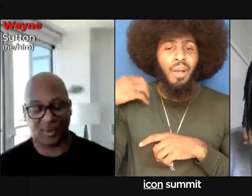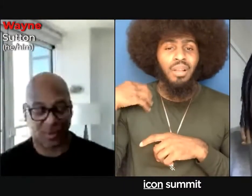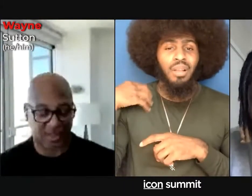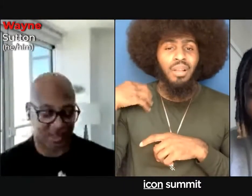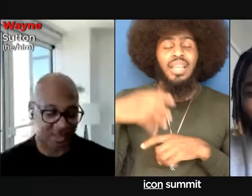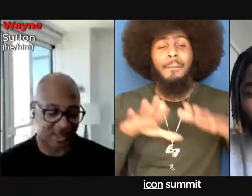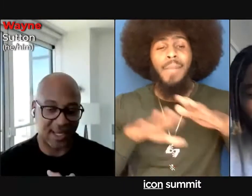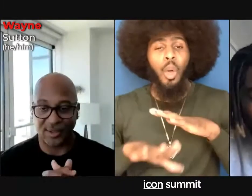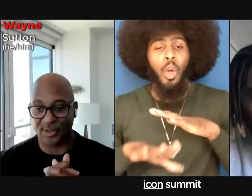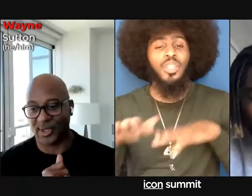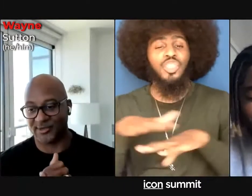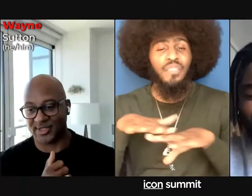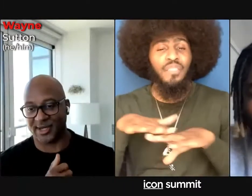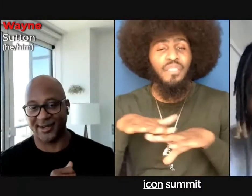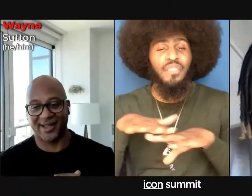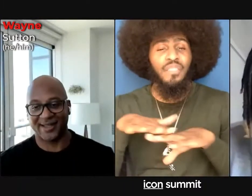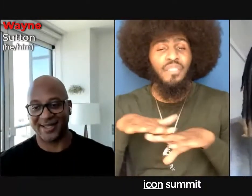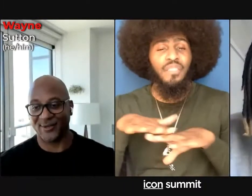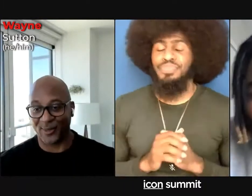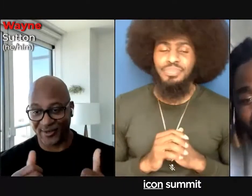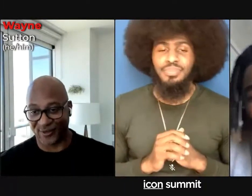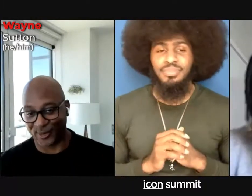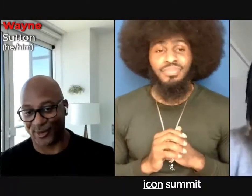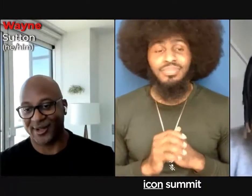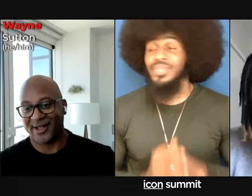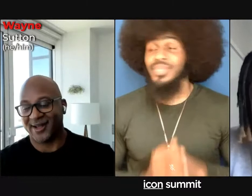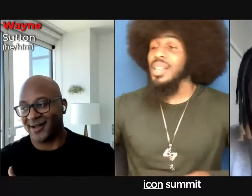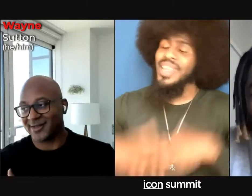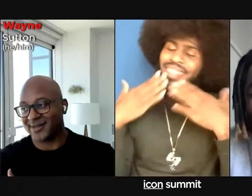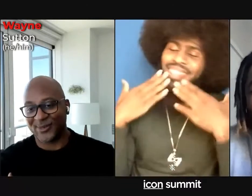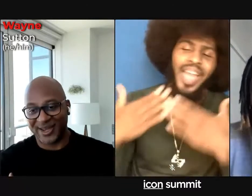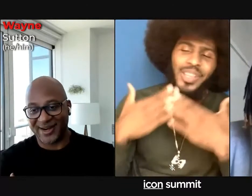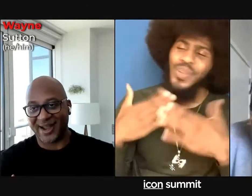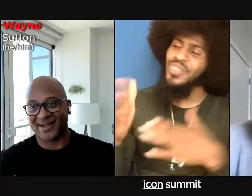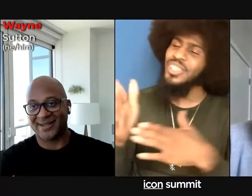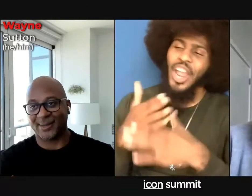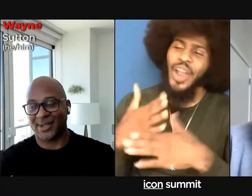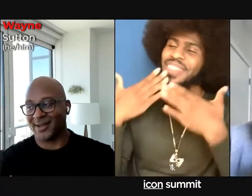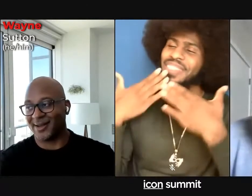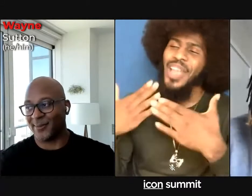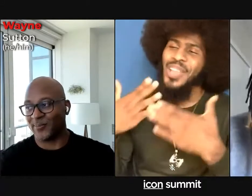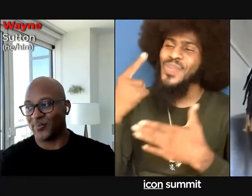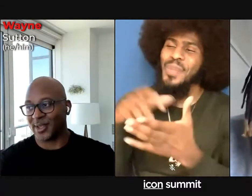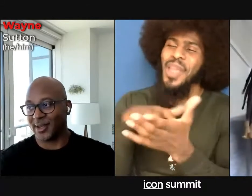Kudakwashe, thank you so much for sharing. Thank you for being vulnerable. Thanks for being here in the Icon Summit.